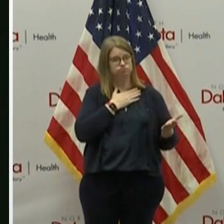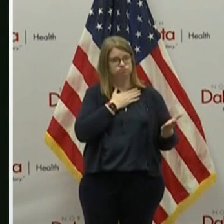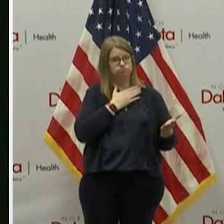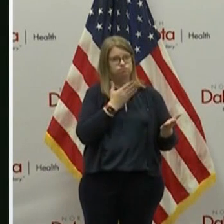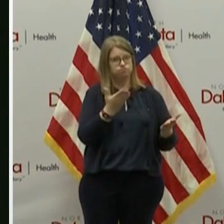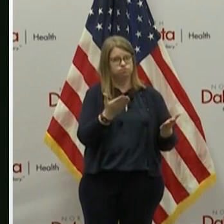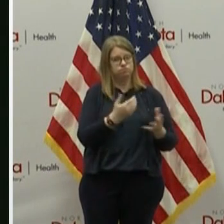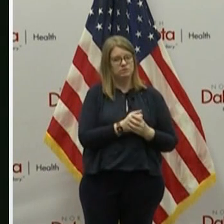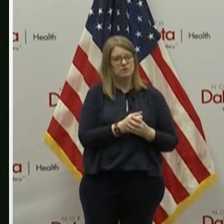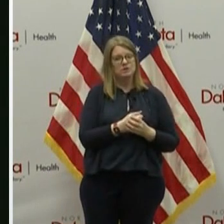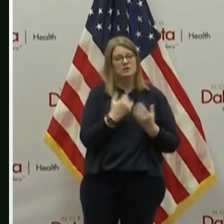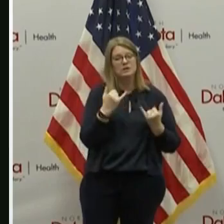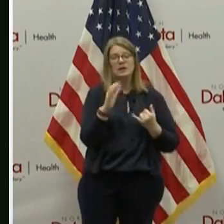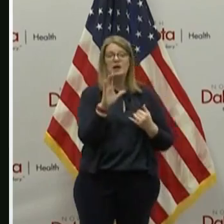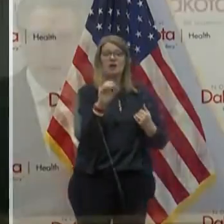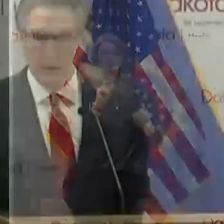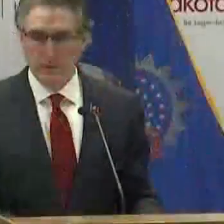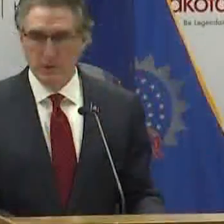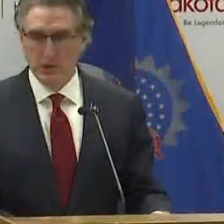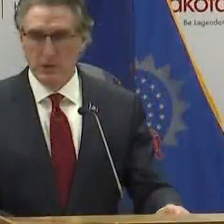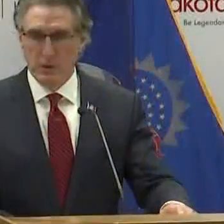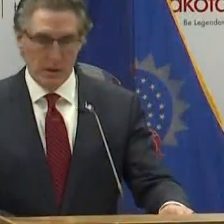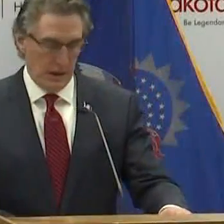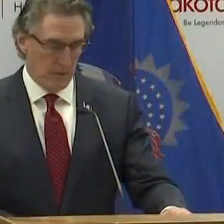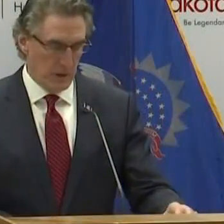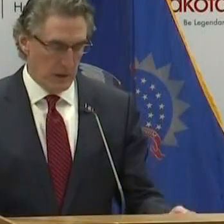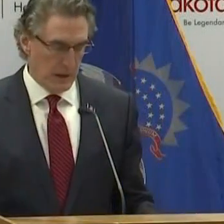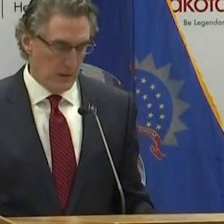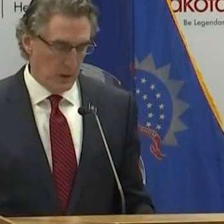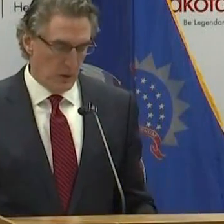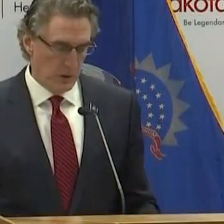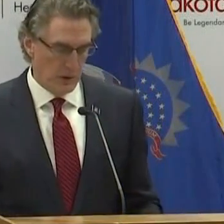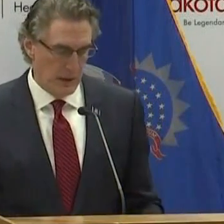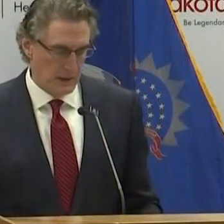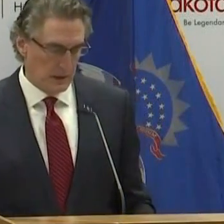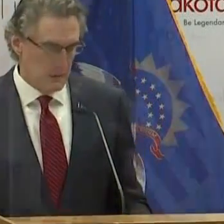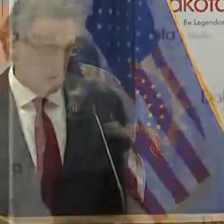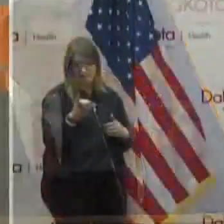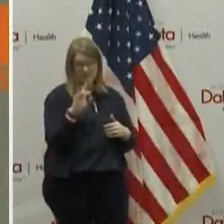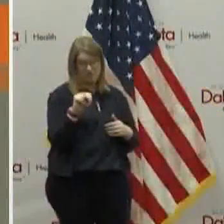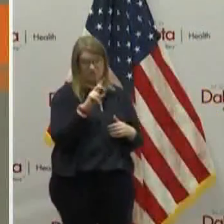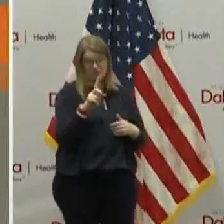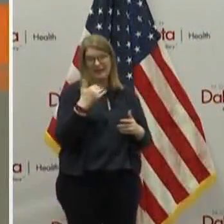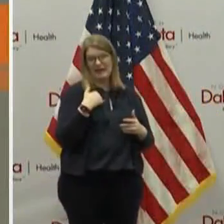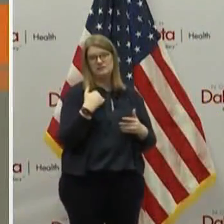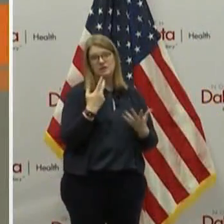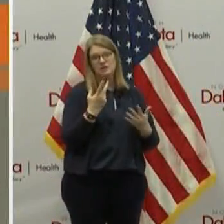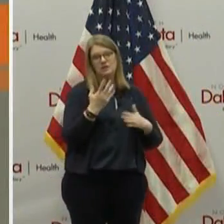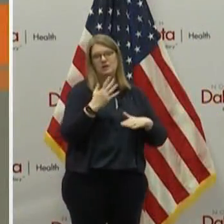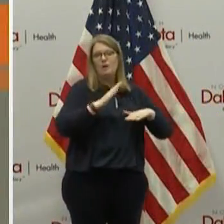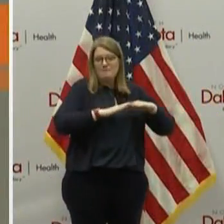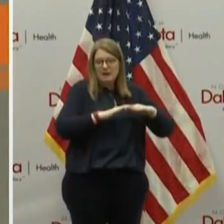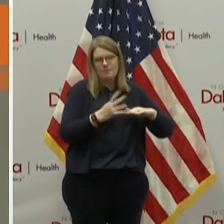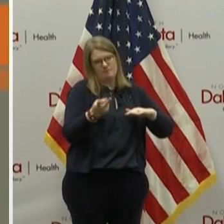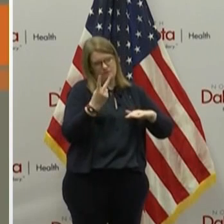UNPREDICTABLE DISEASE. OUR HEARTS GO OUT TO FAMILY AND FRIENDS WHO'VE LOST LOVED ONES